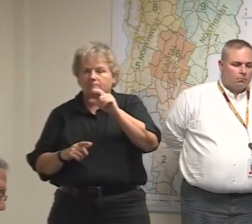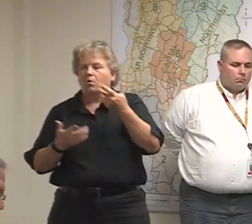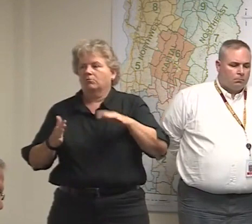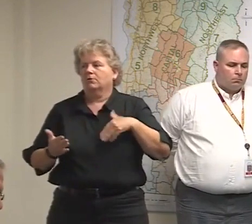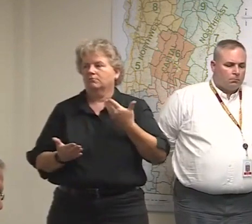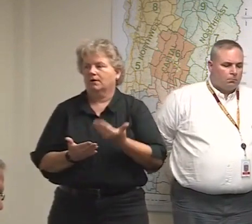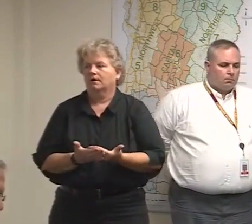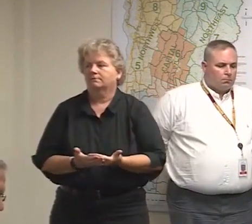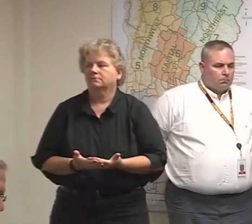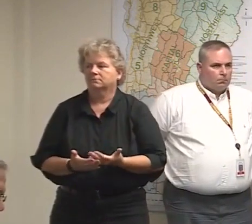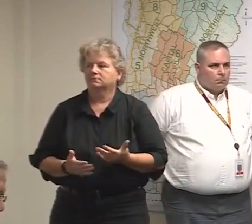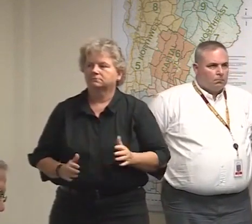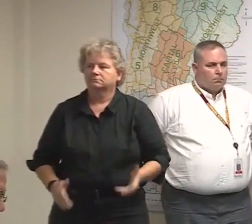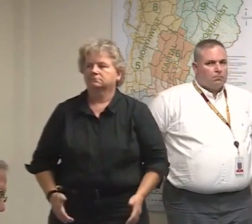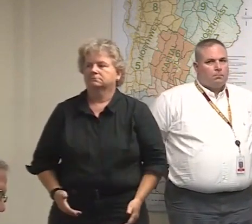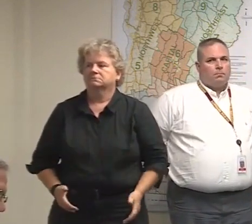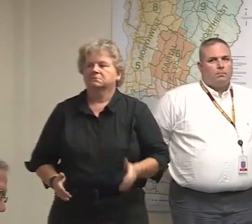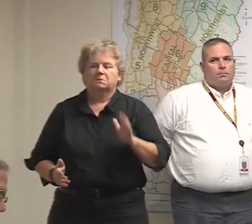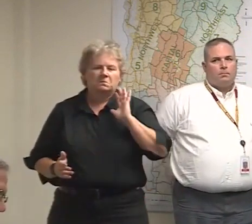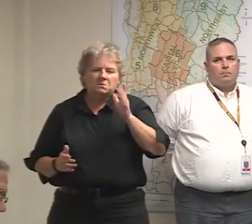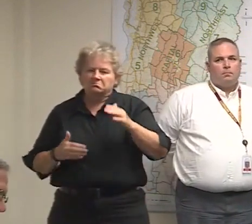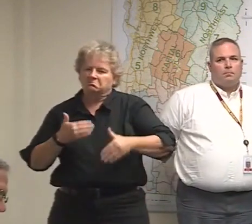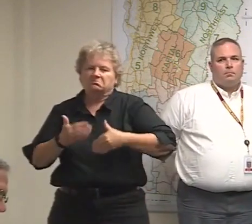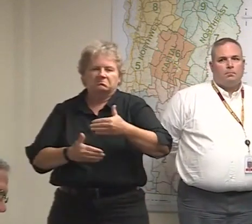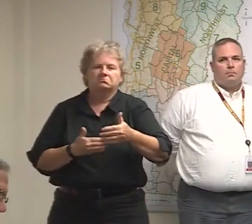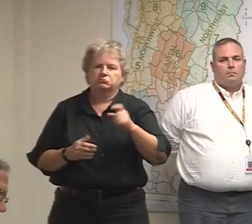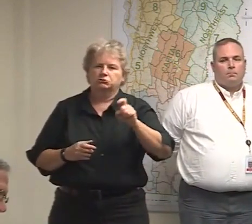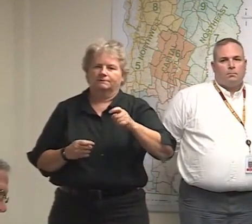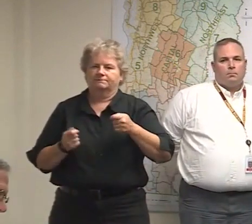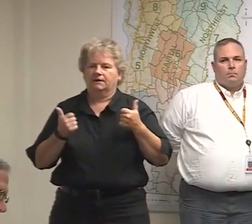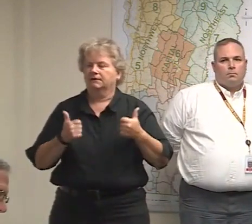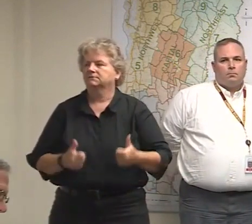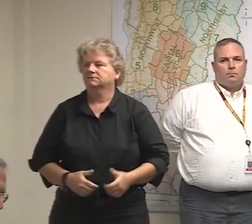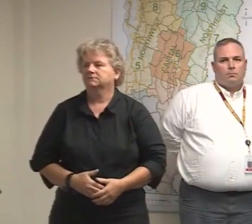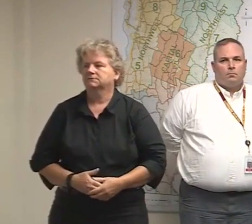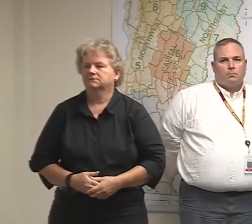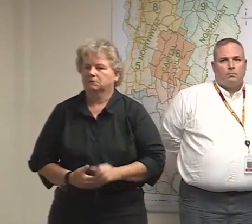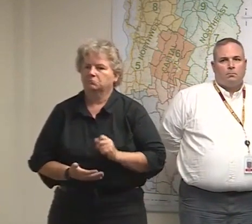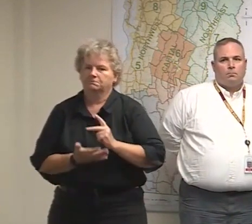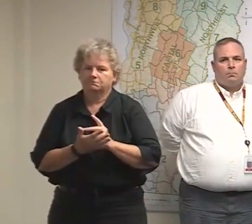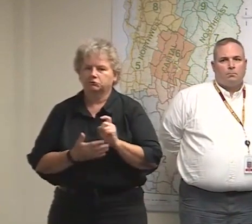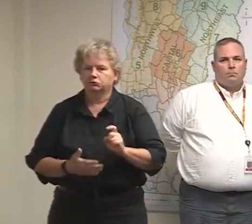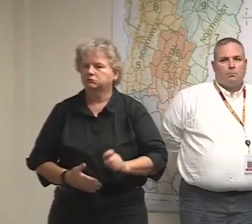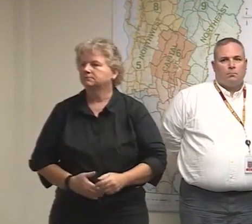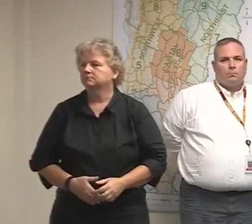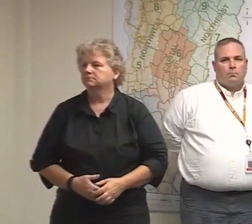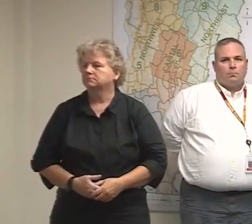WE ARE SEEING OURSELVES SO IT WOULD BE I WOULD SAY, BE FAIRLY QUICK. BUT BUT IT’S UP TO THEM.